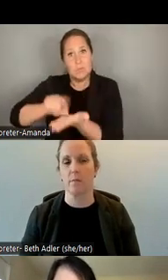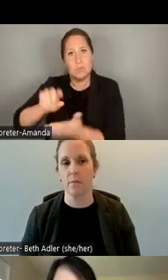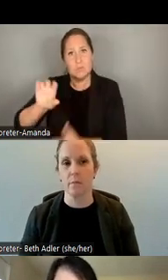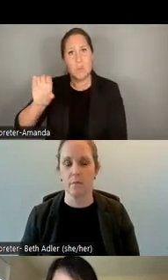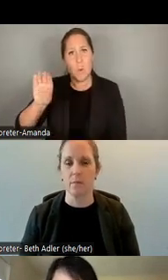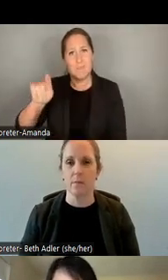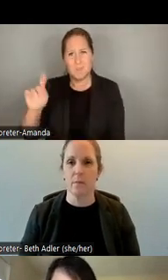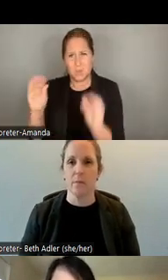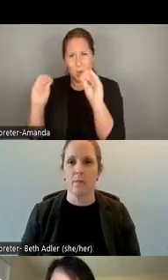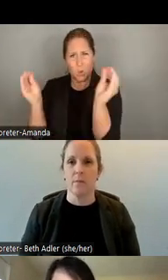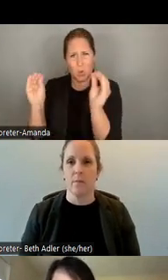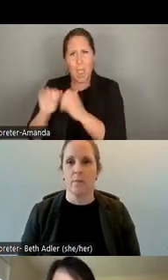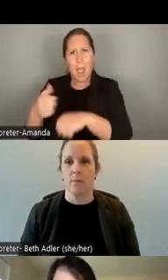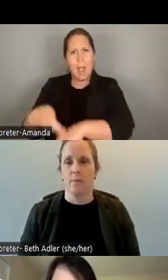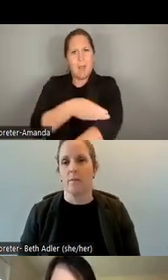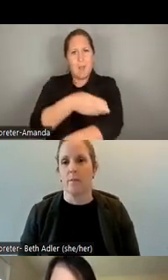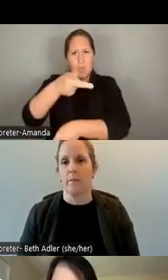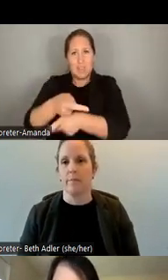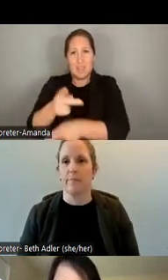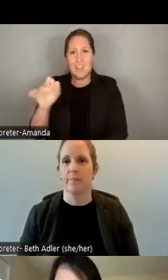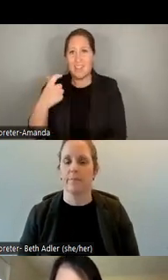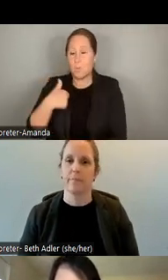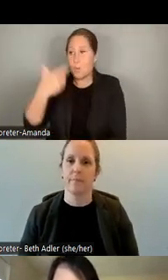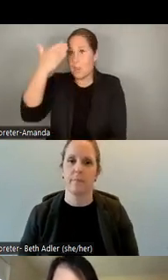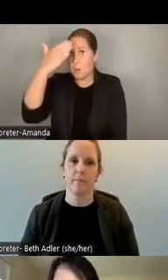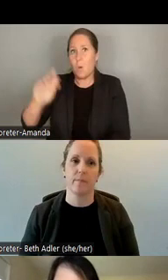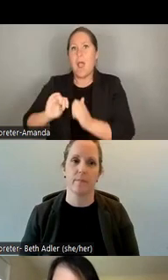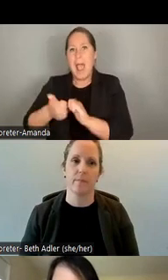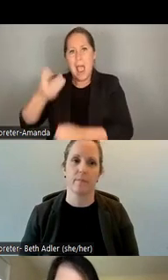even know why the person died it's so unsatisfying to not even have information clinically about what